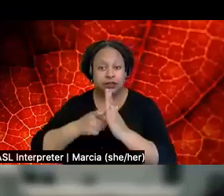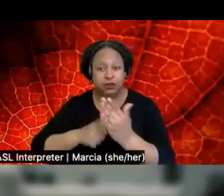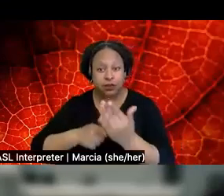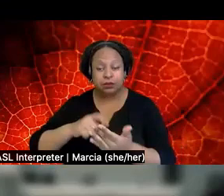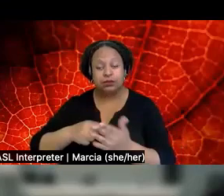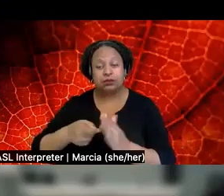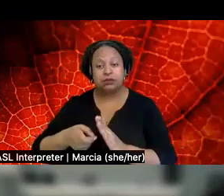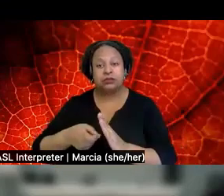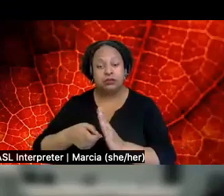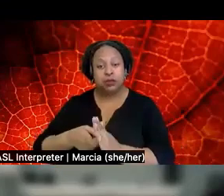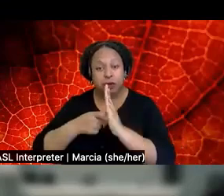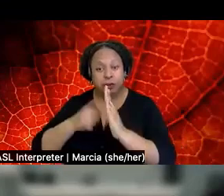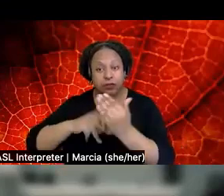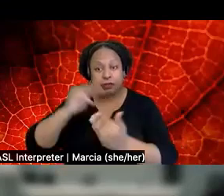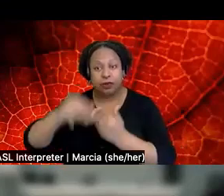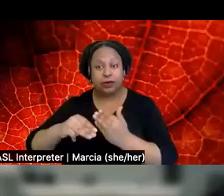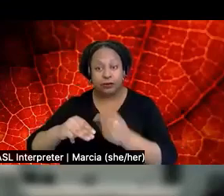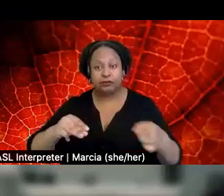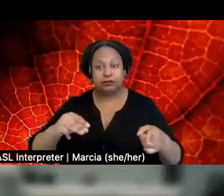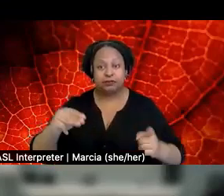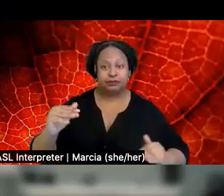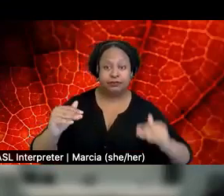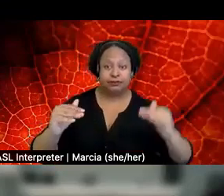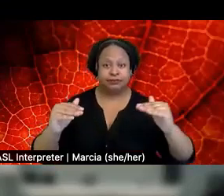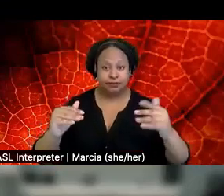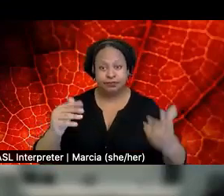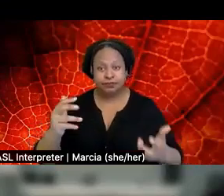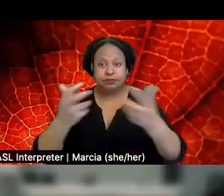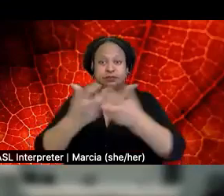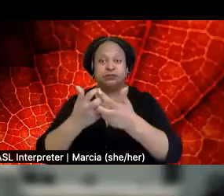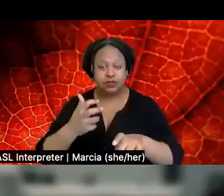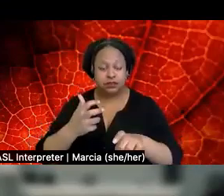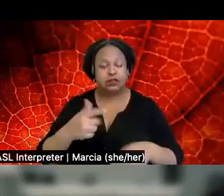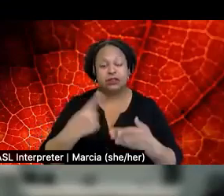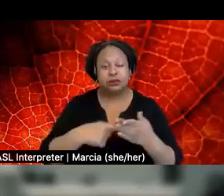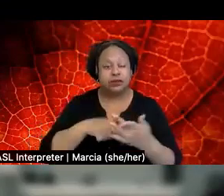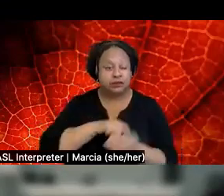And sometimes we've had to work with programs to be very, very specific, you know, if a learner has.